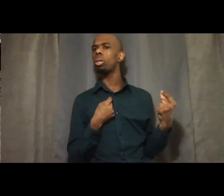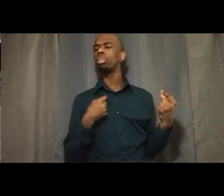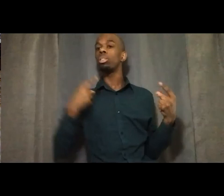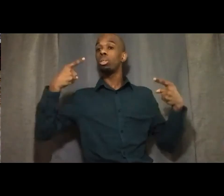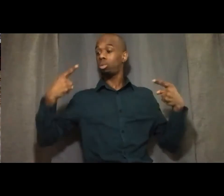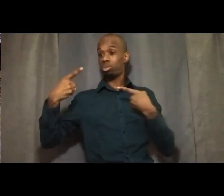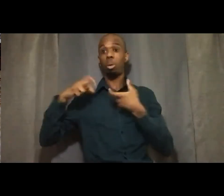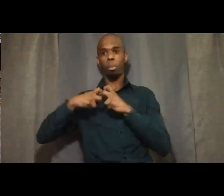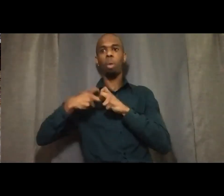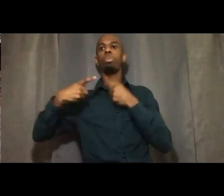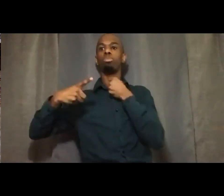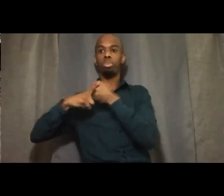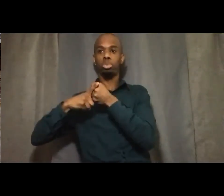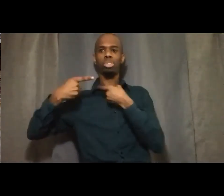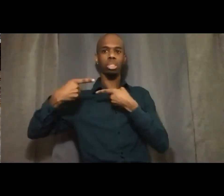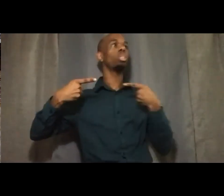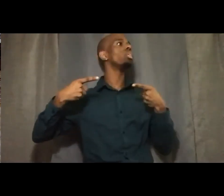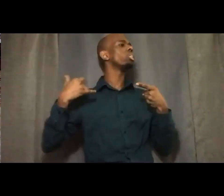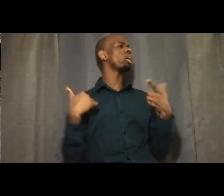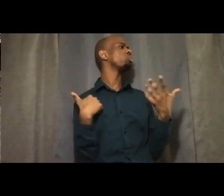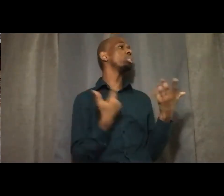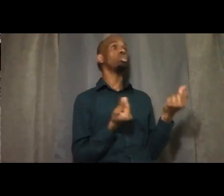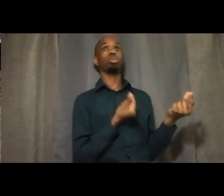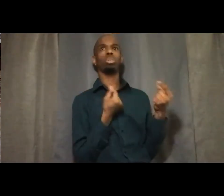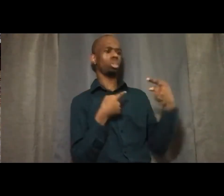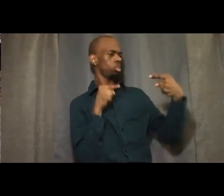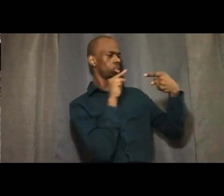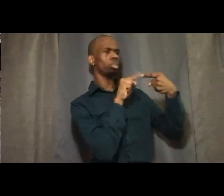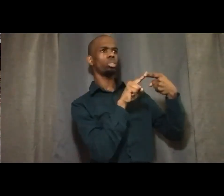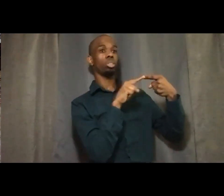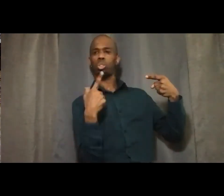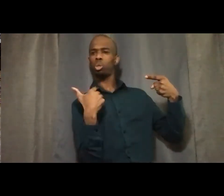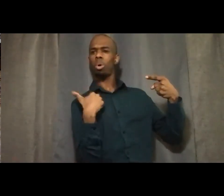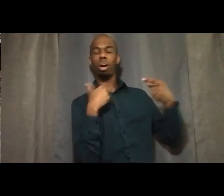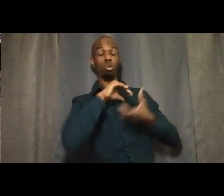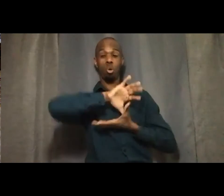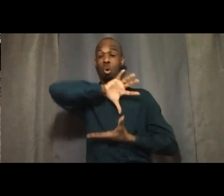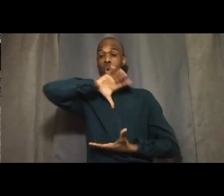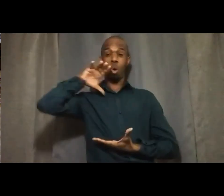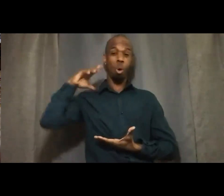that lays too many eggs for you to eat? Who are you giving those extra eggs to? Don't just be lazy and say,